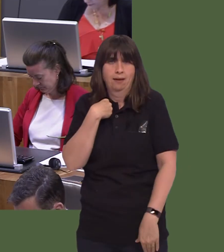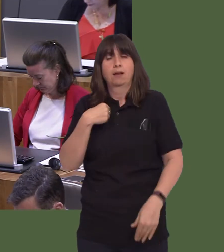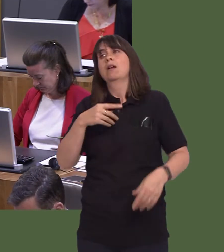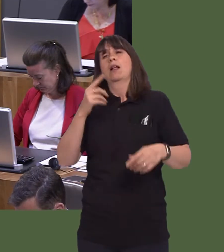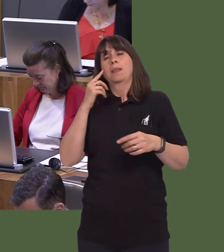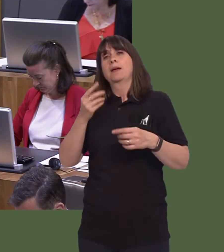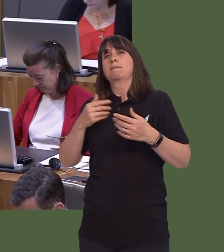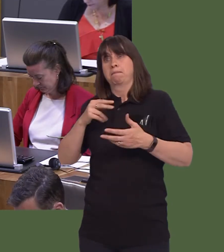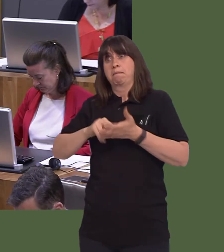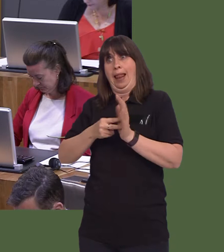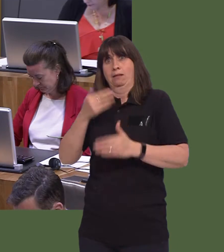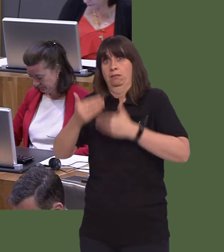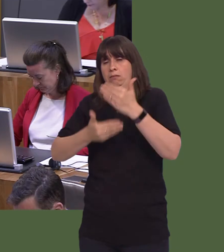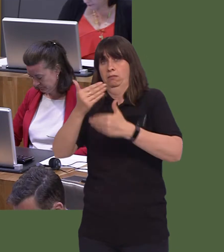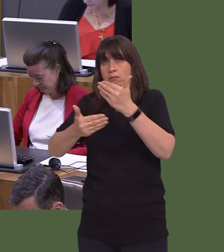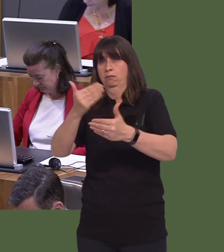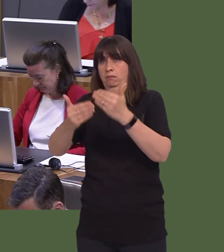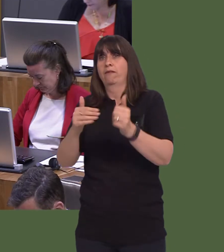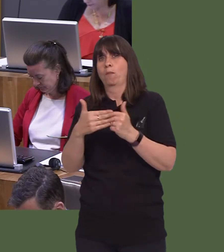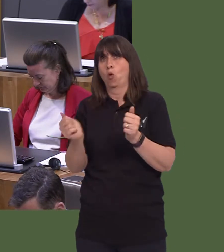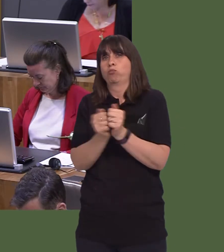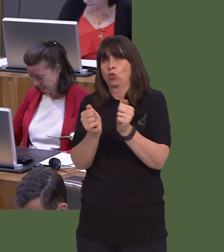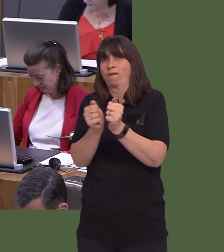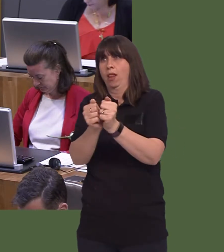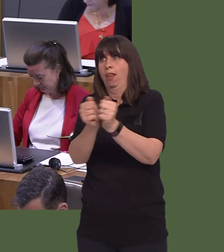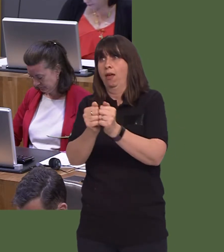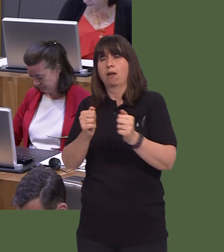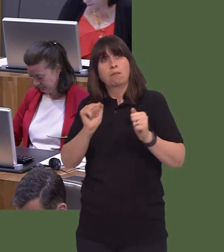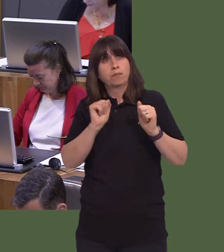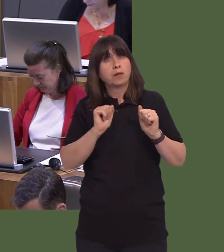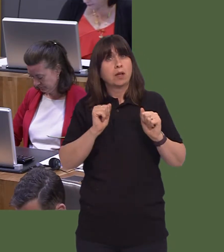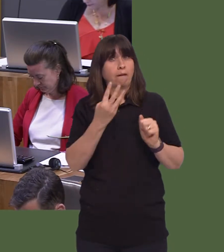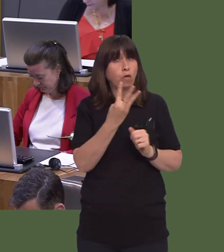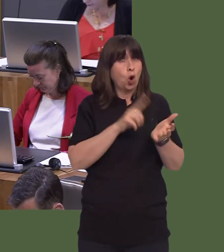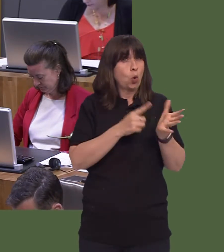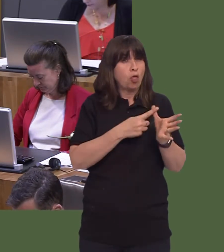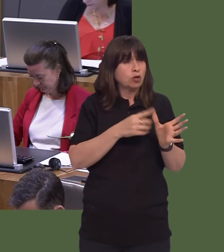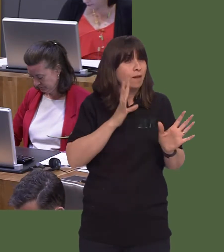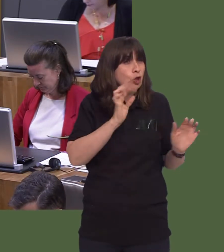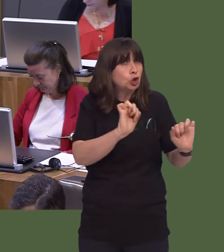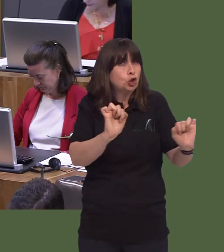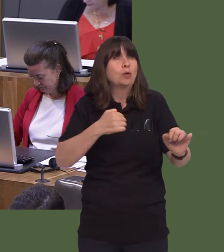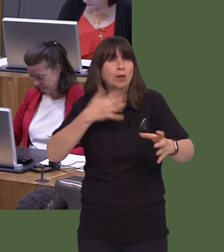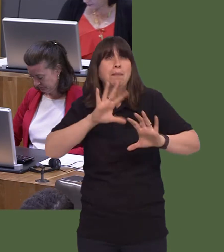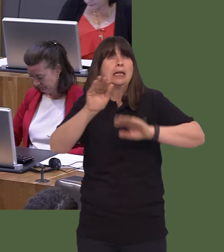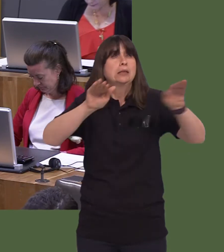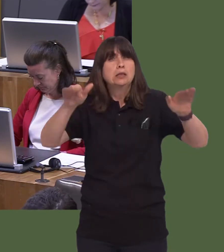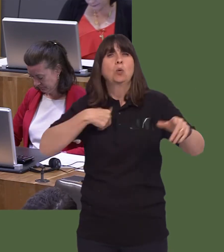this, subject to the necessary approvals. We haven't had information back from four local authorities, but we will continue to press.